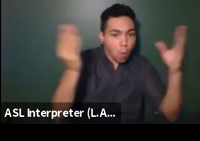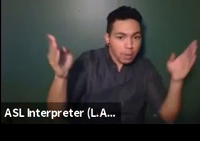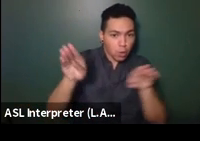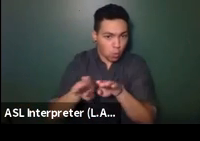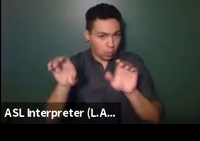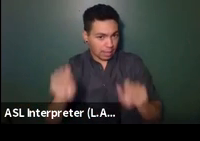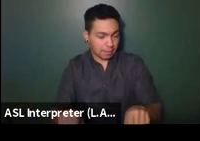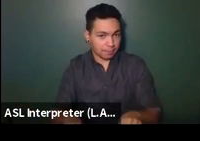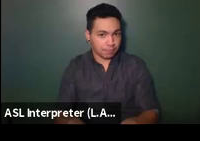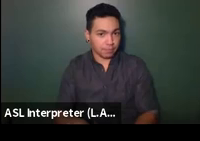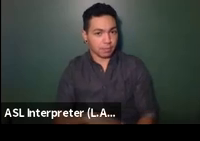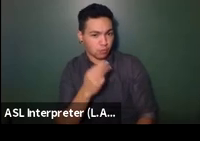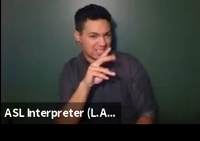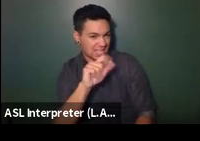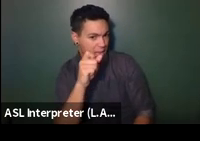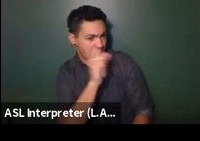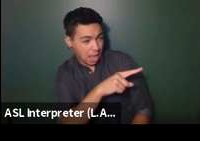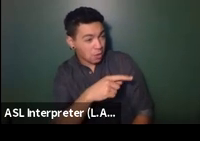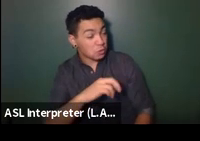Kristina Wambold: So you would Kristina Wambold: Have wished, but not enabled for